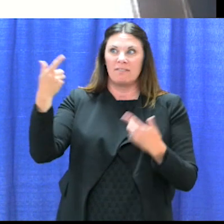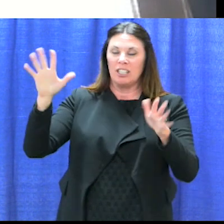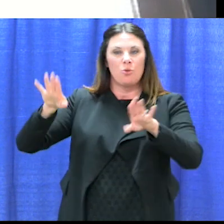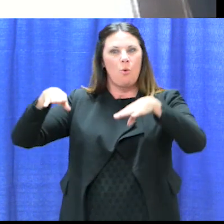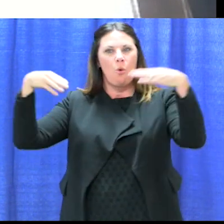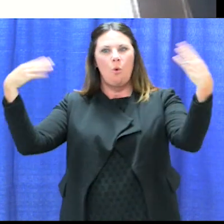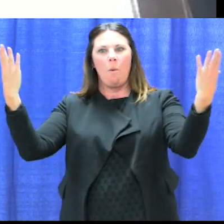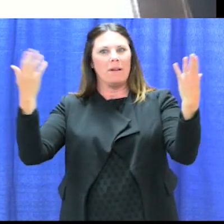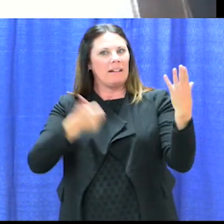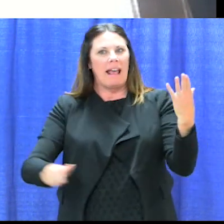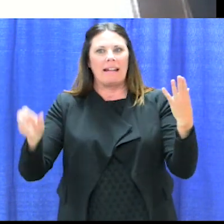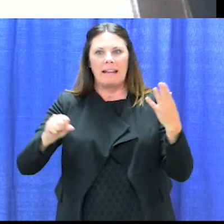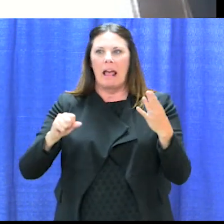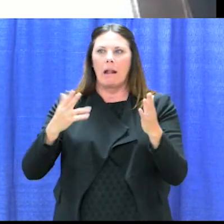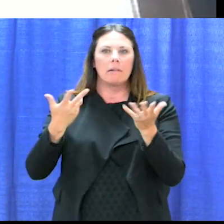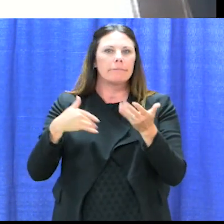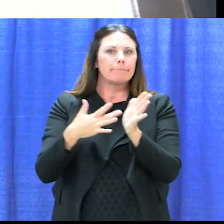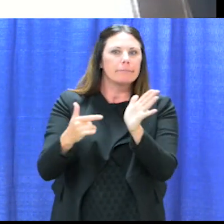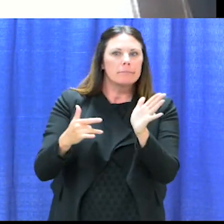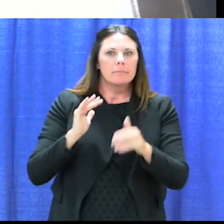others.